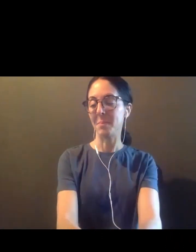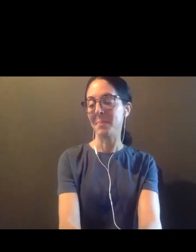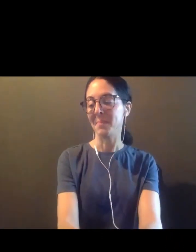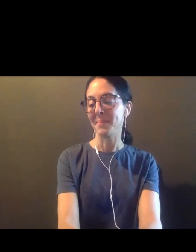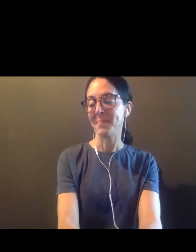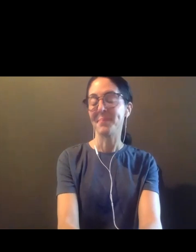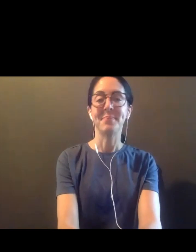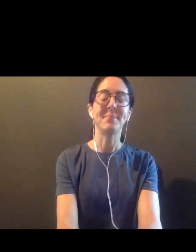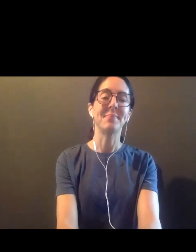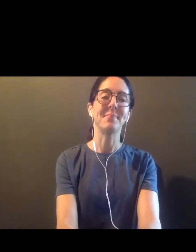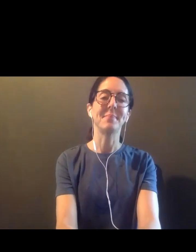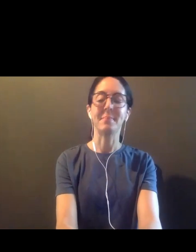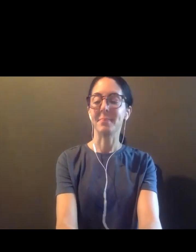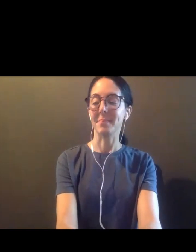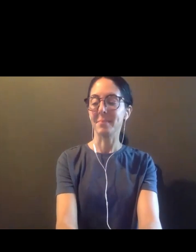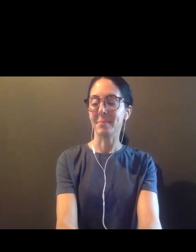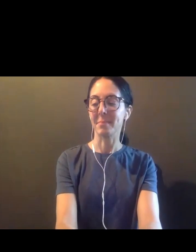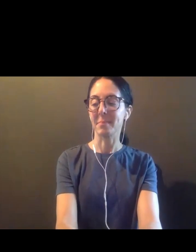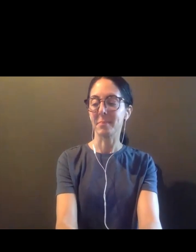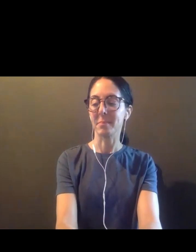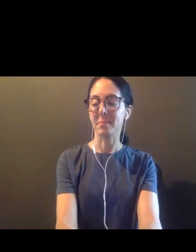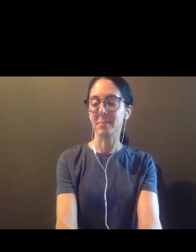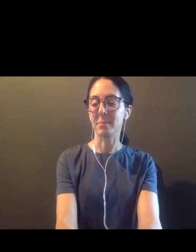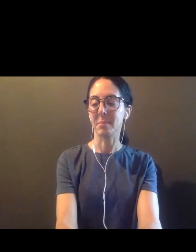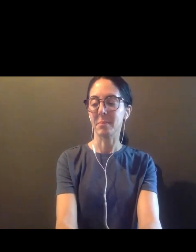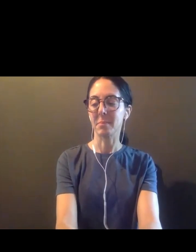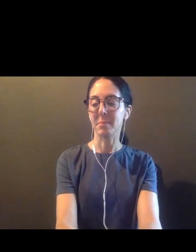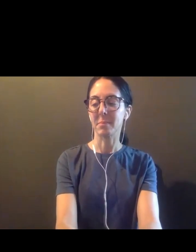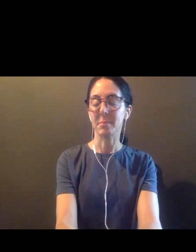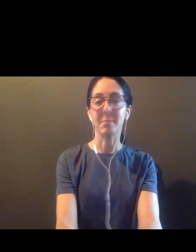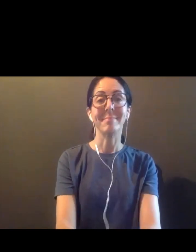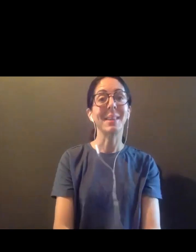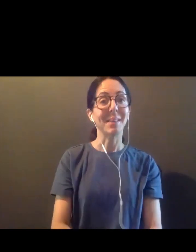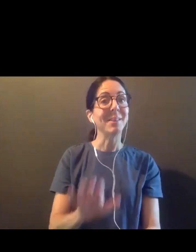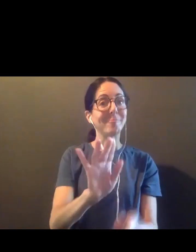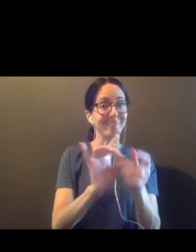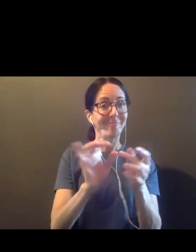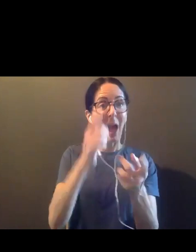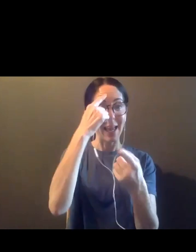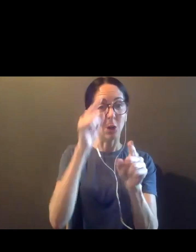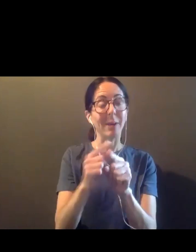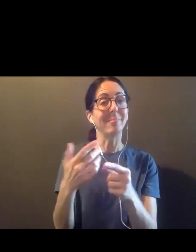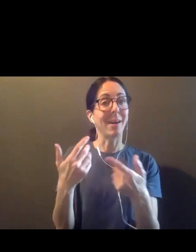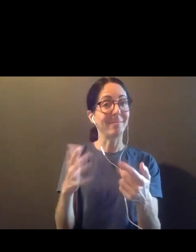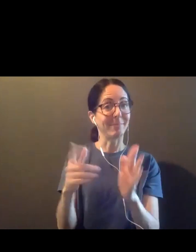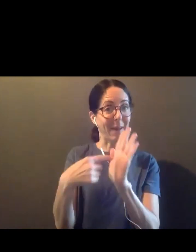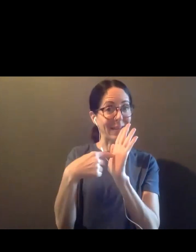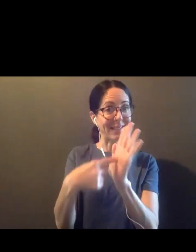And I wholeheartedly agree, and I have an example actually of what you’re speaking of.